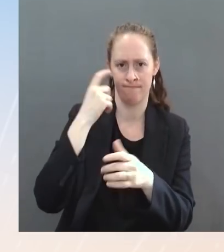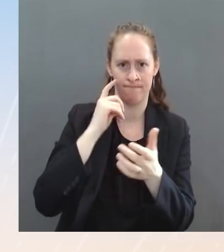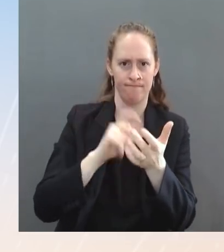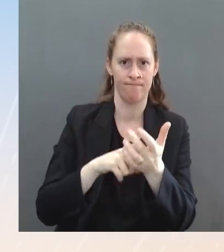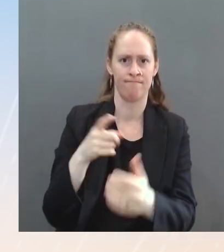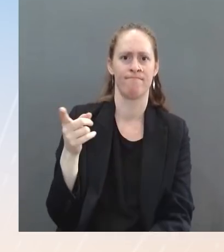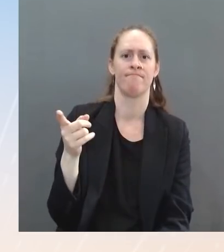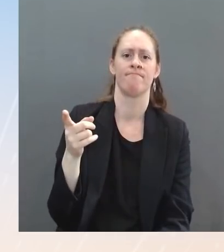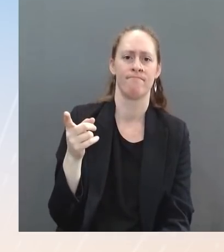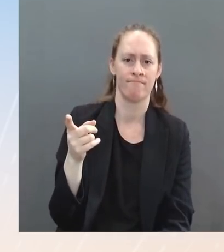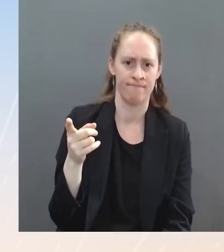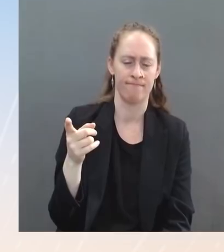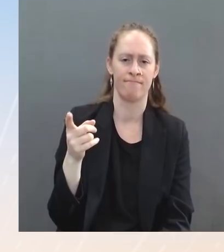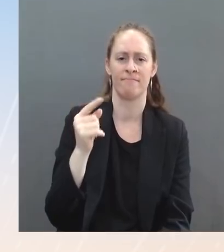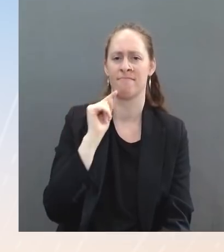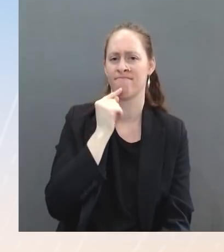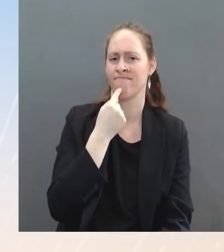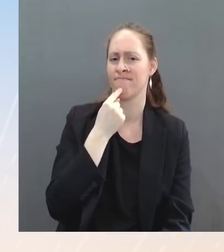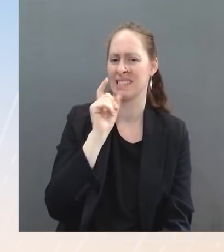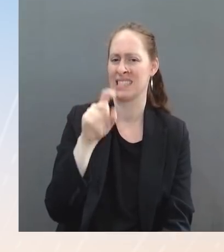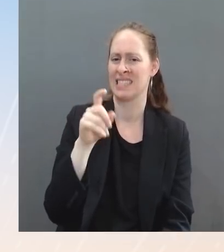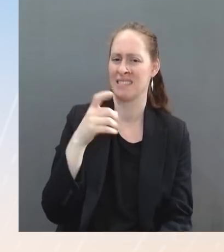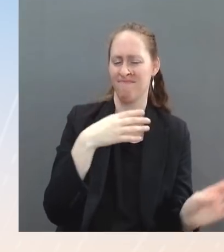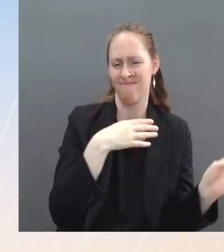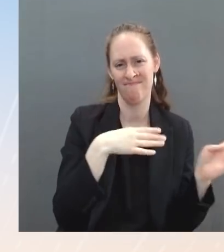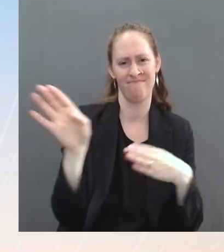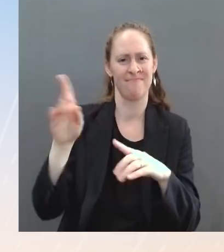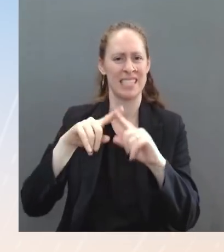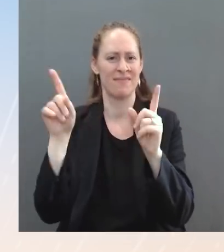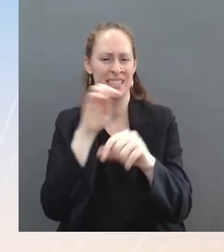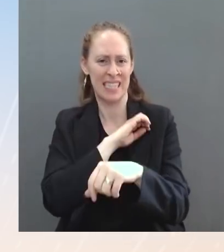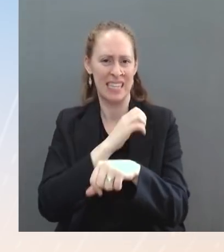And the only way that we can ultimately do that is to reduce